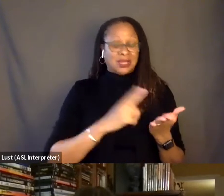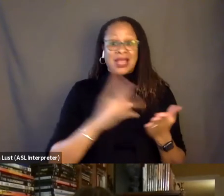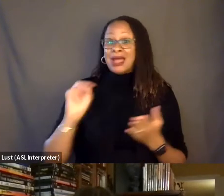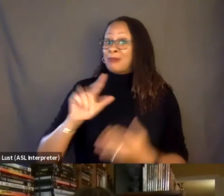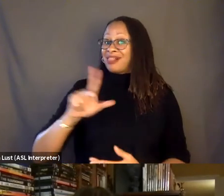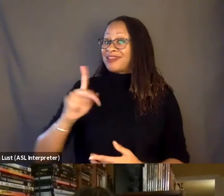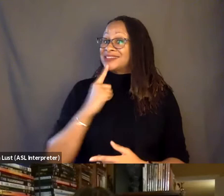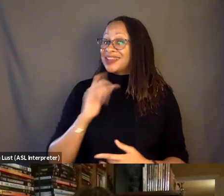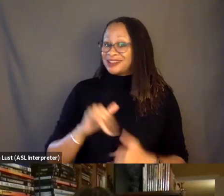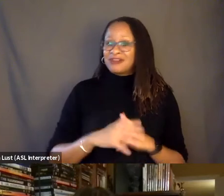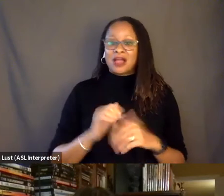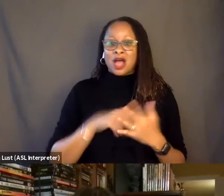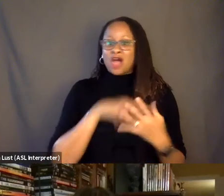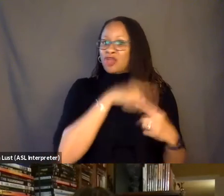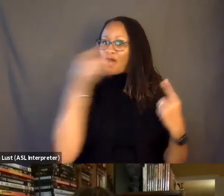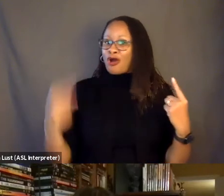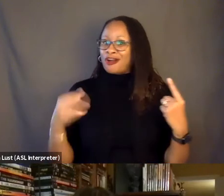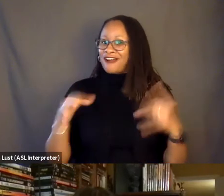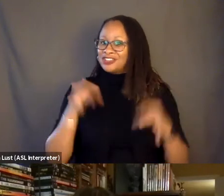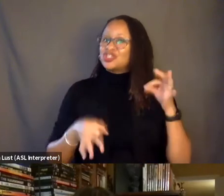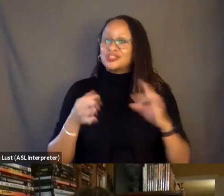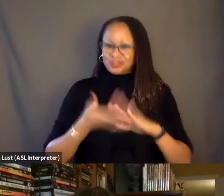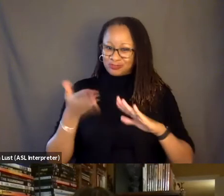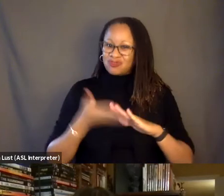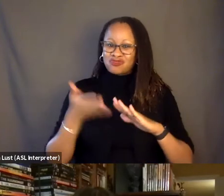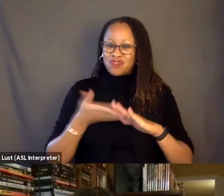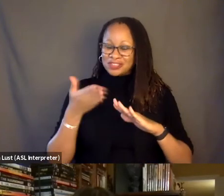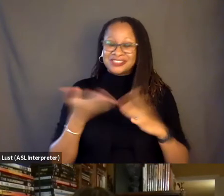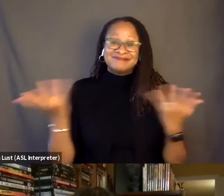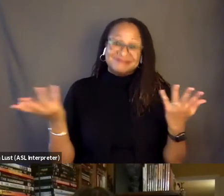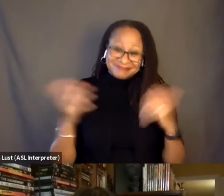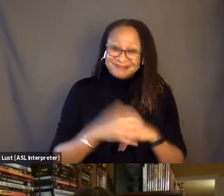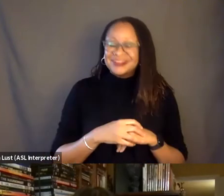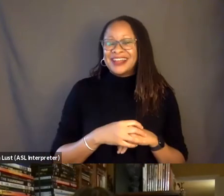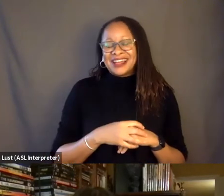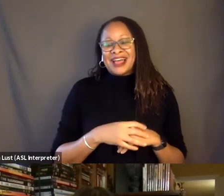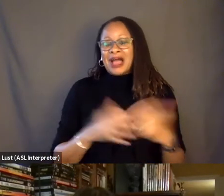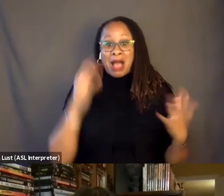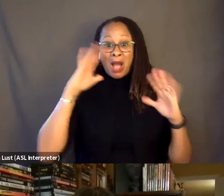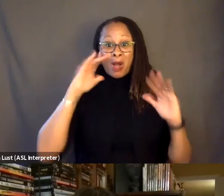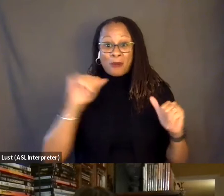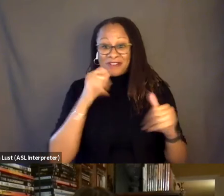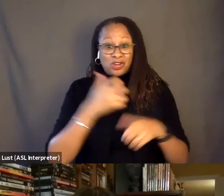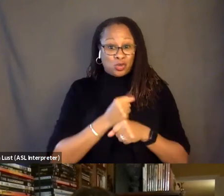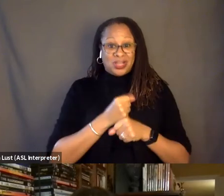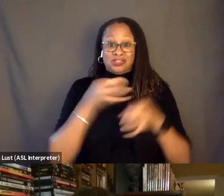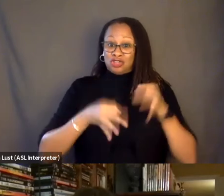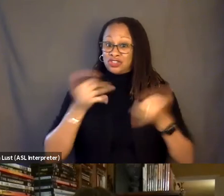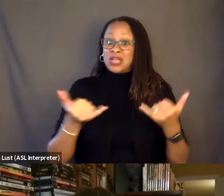"The arc of justice runs." So I hope that if I don't get justice now, we will get justice later.